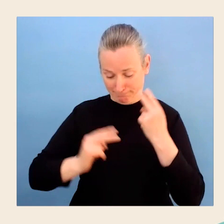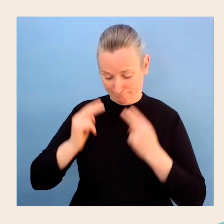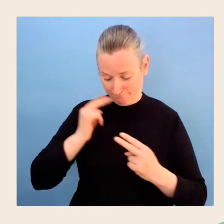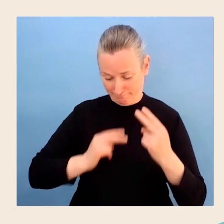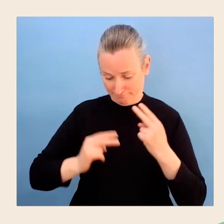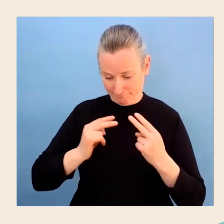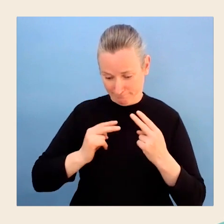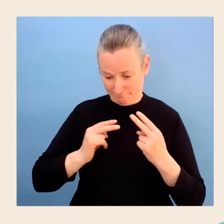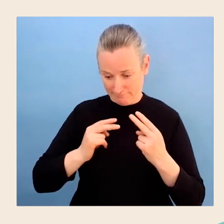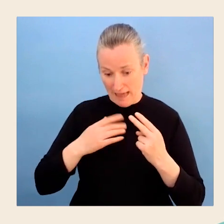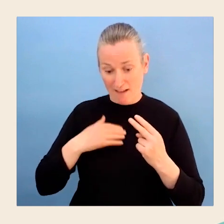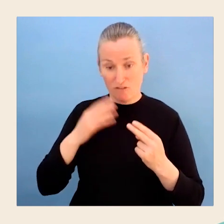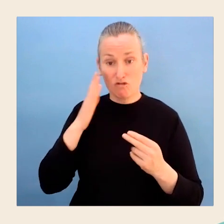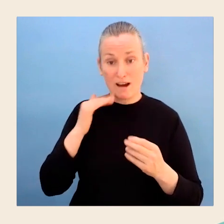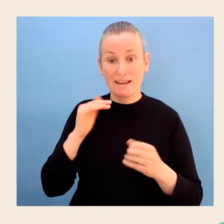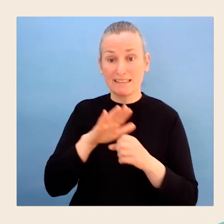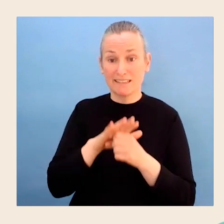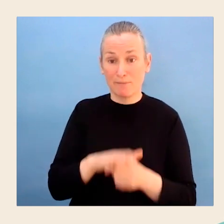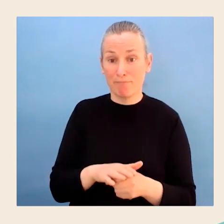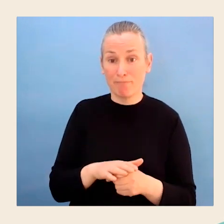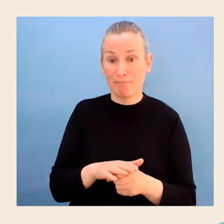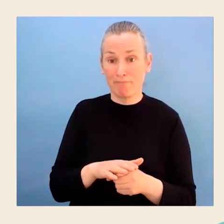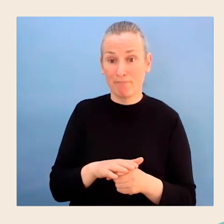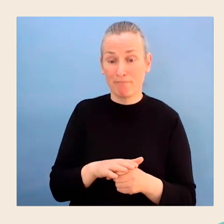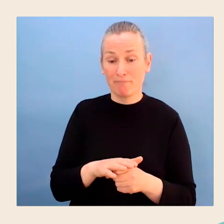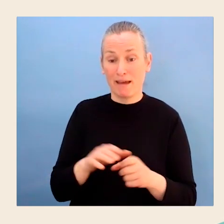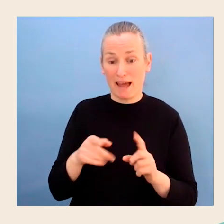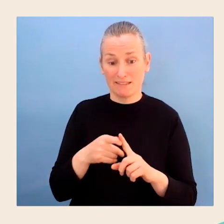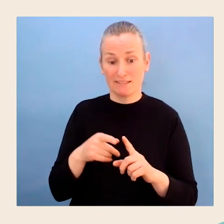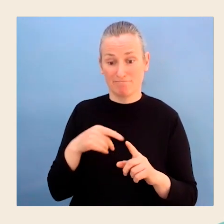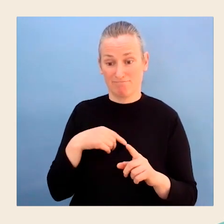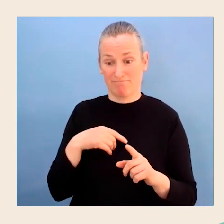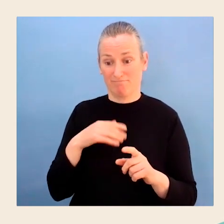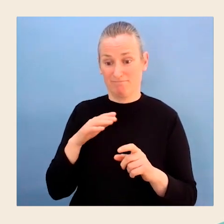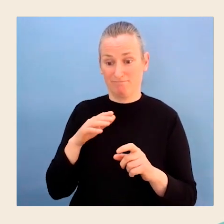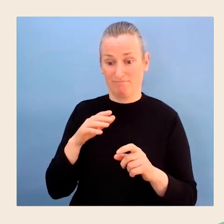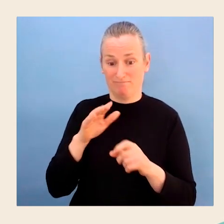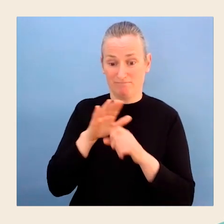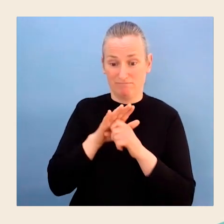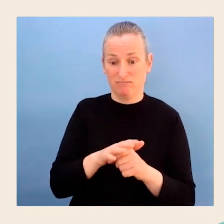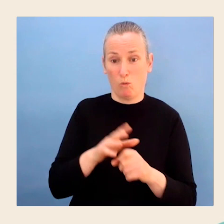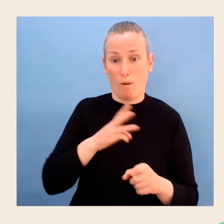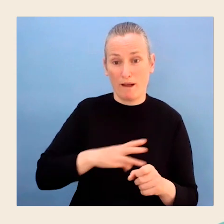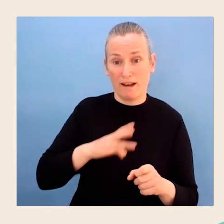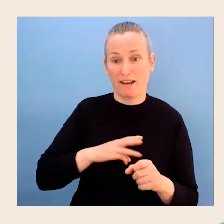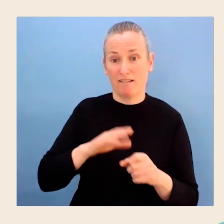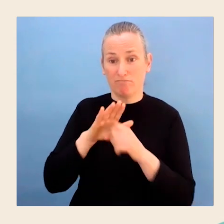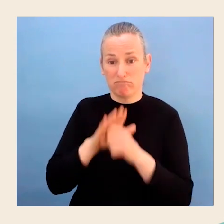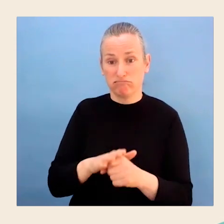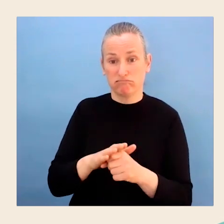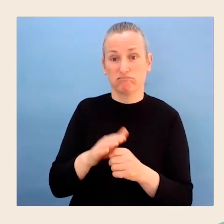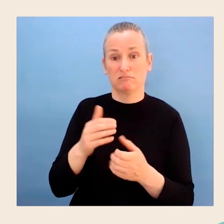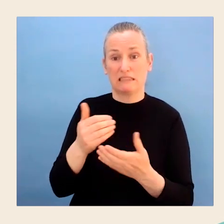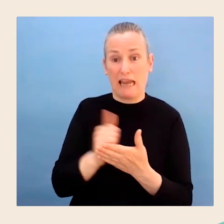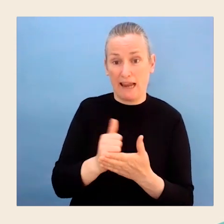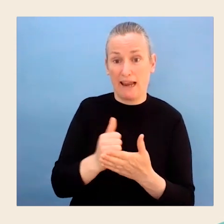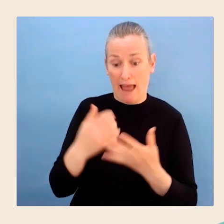their own sexism, their own homophobia. That's the intersectionality that I'm very interested in